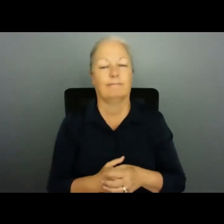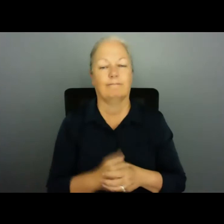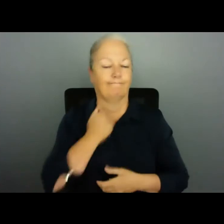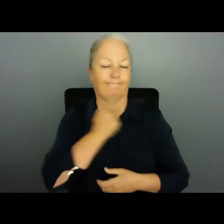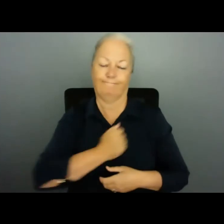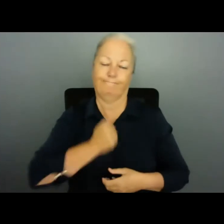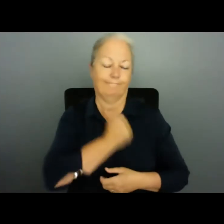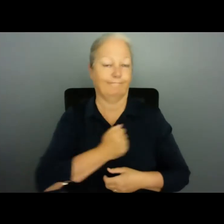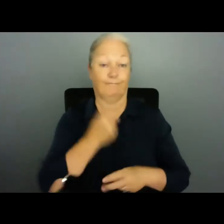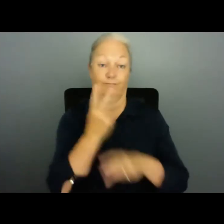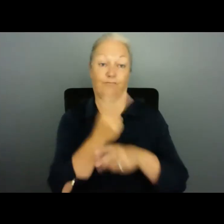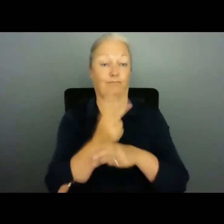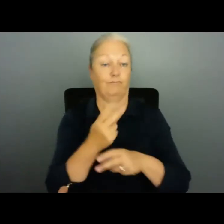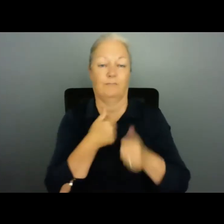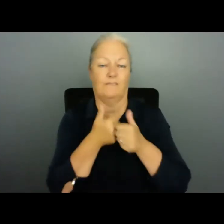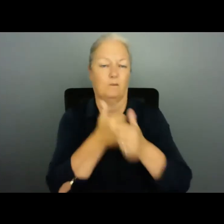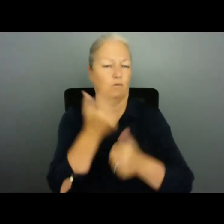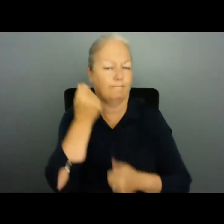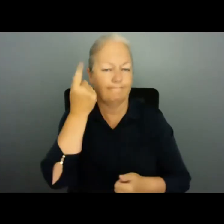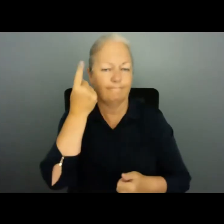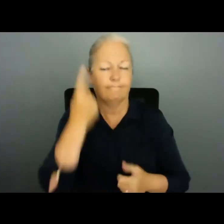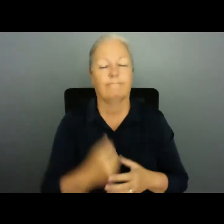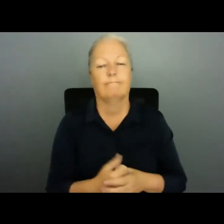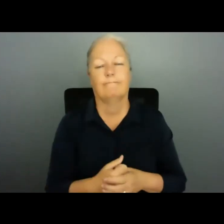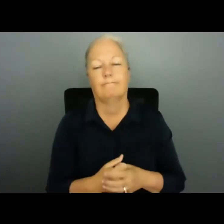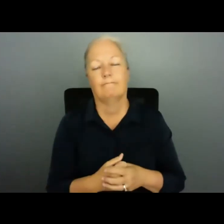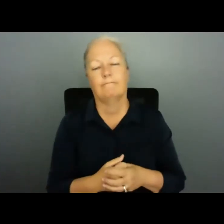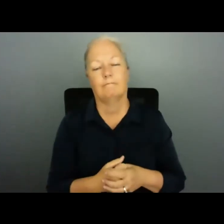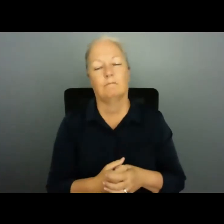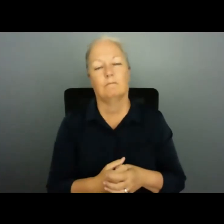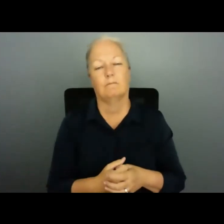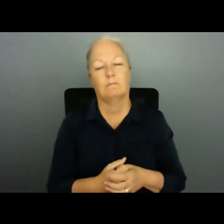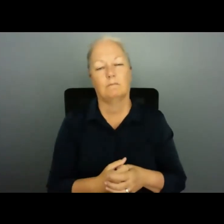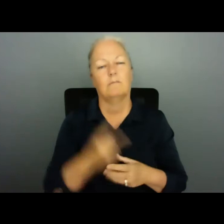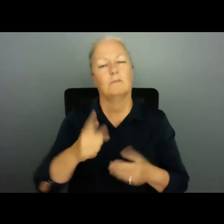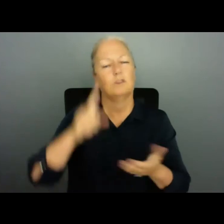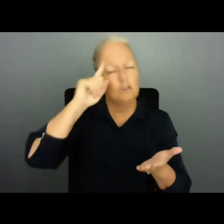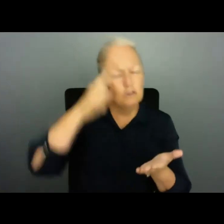to technology as a human right decision making and political participation opportunities for youth